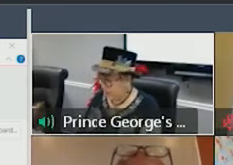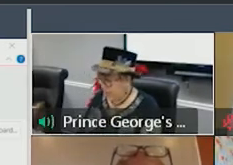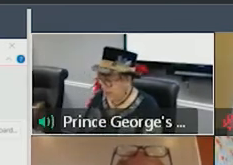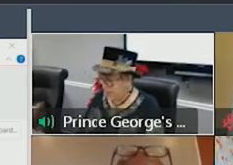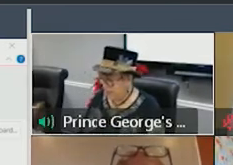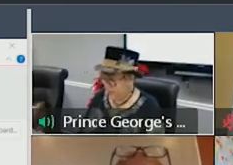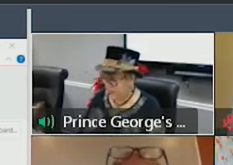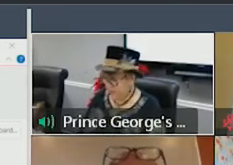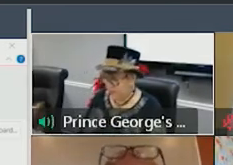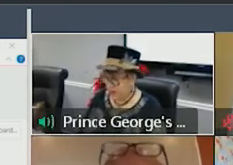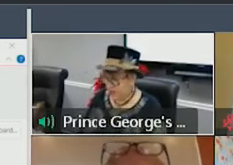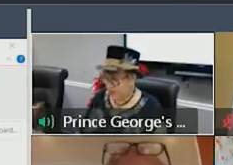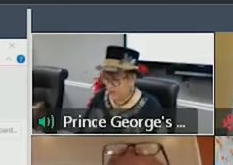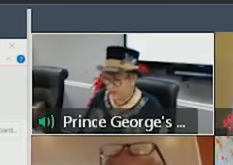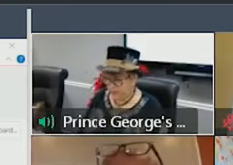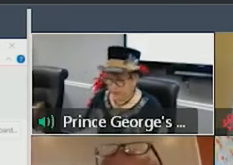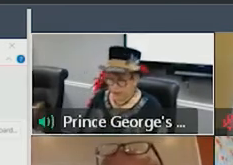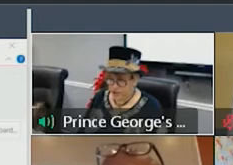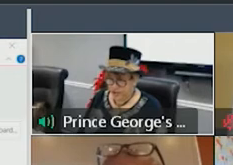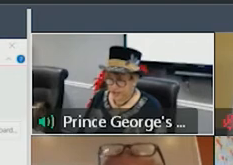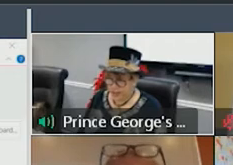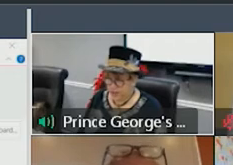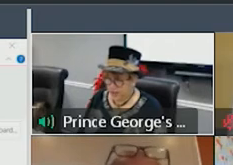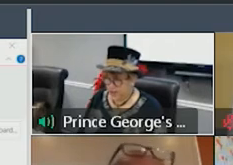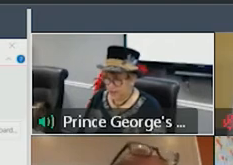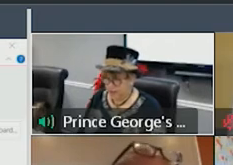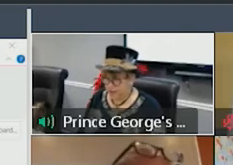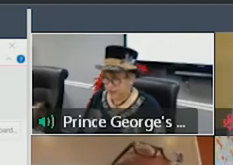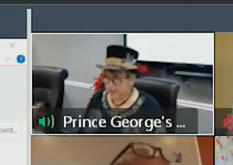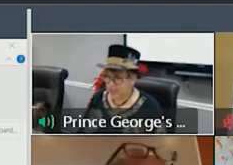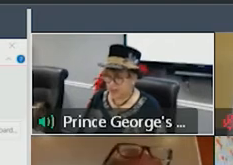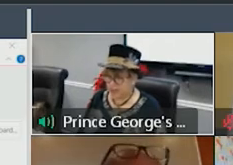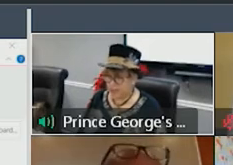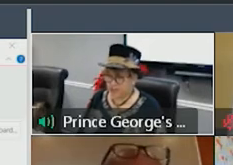So with that, I'm going to go to for a motion. Is there anyone here to oppose the staff's recommendations